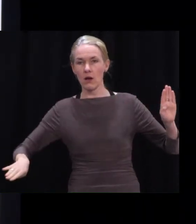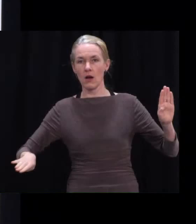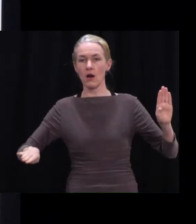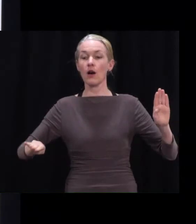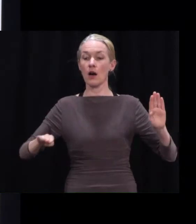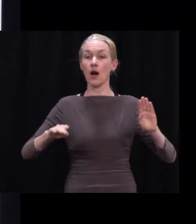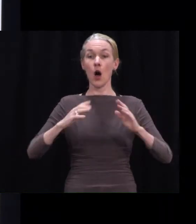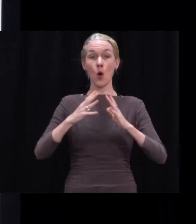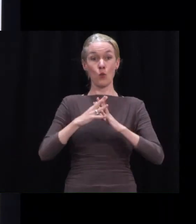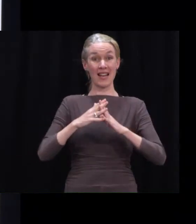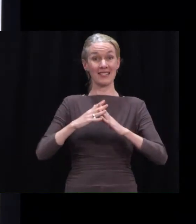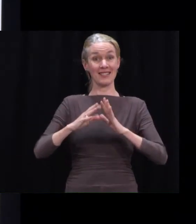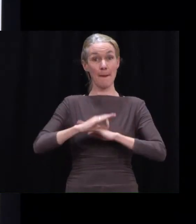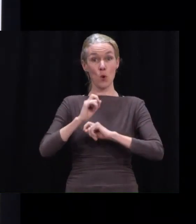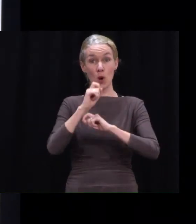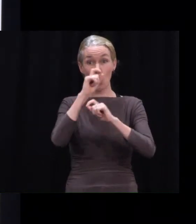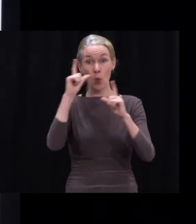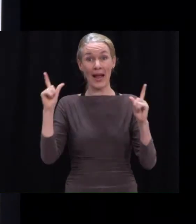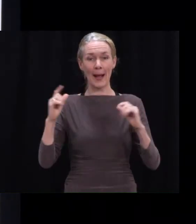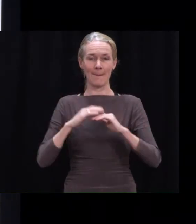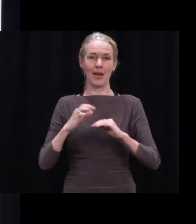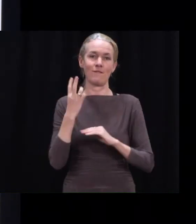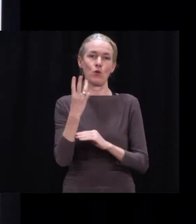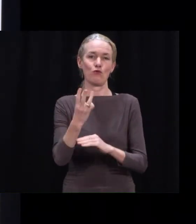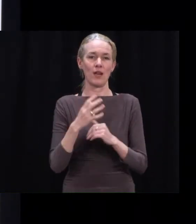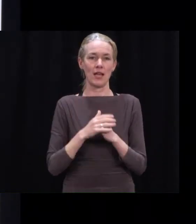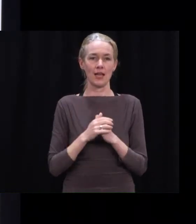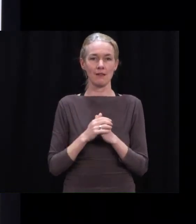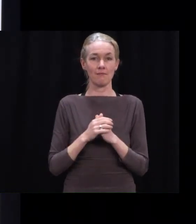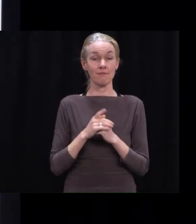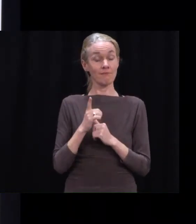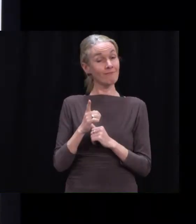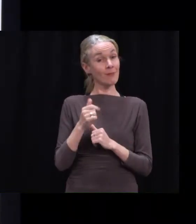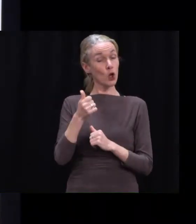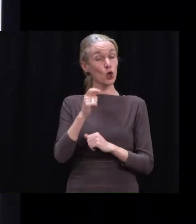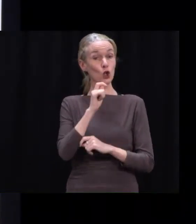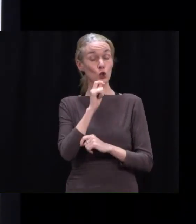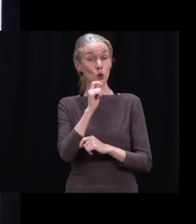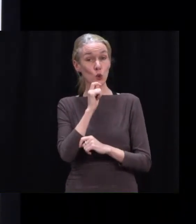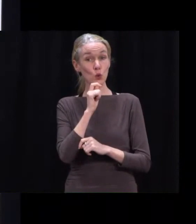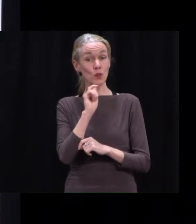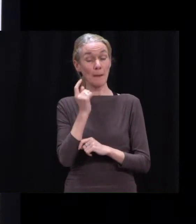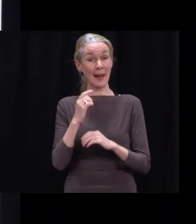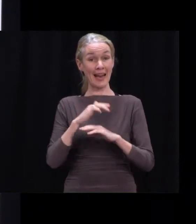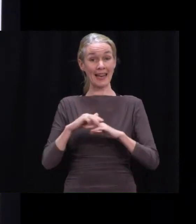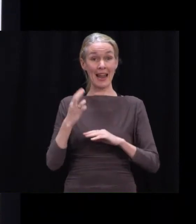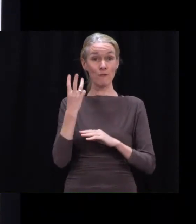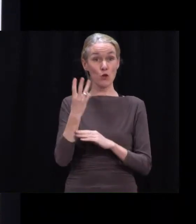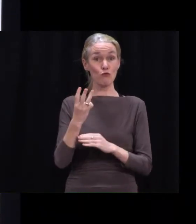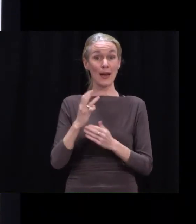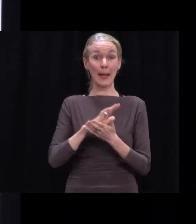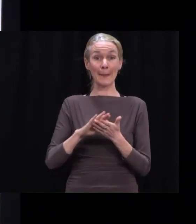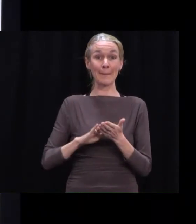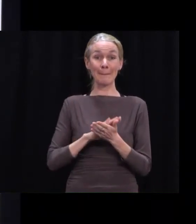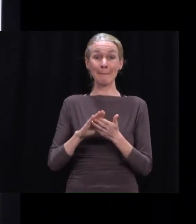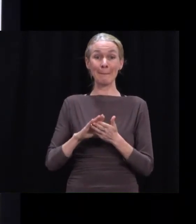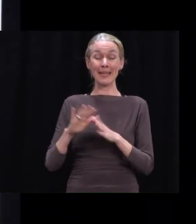that looks like and re-Madonna people of -- remind people of